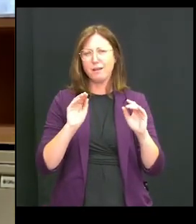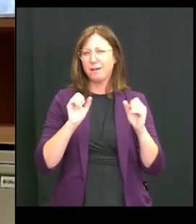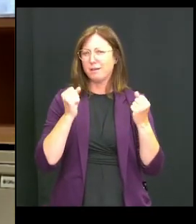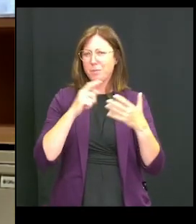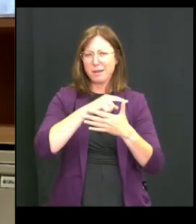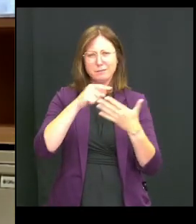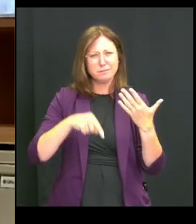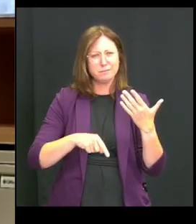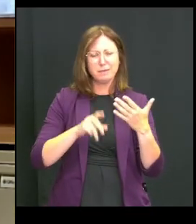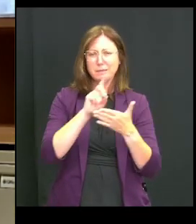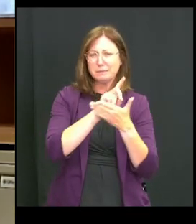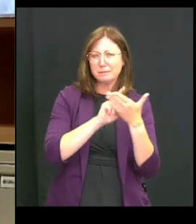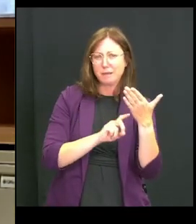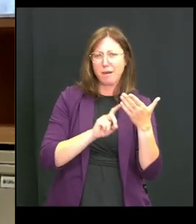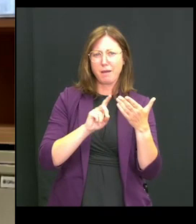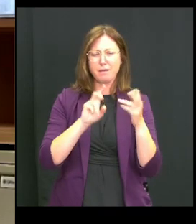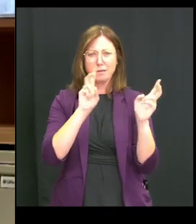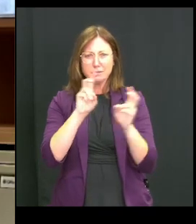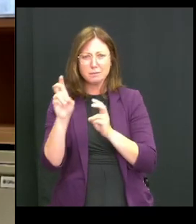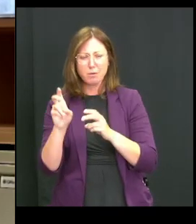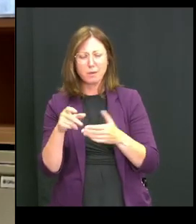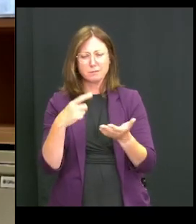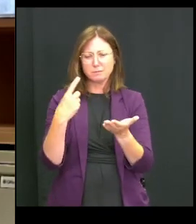the research design, the topics that are discussed and all that.